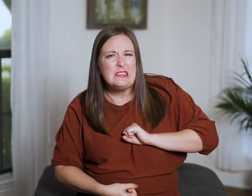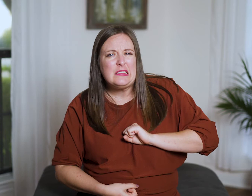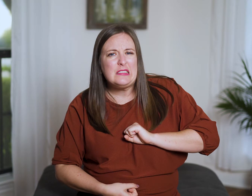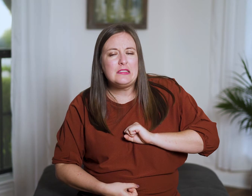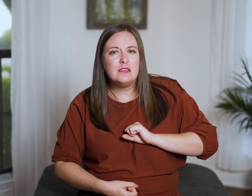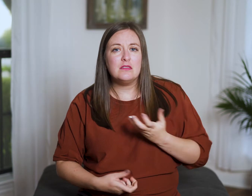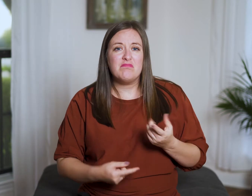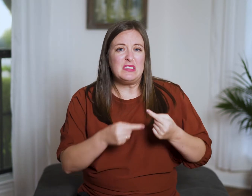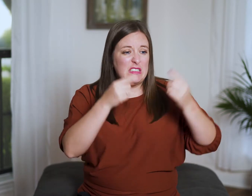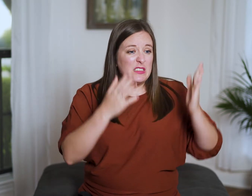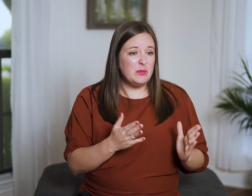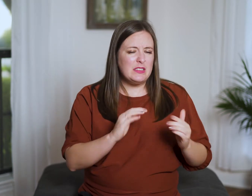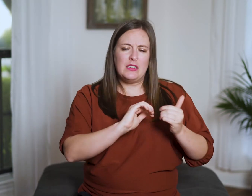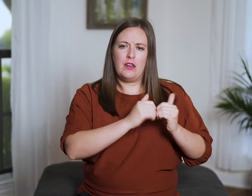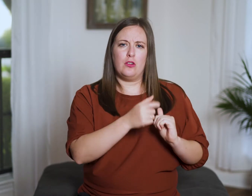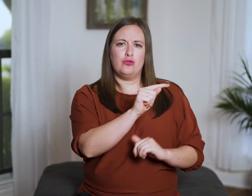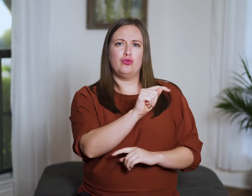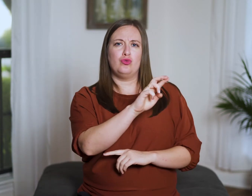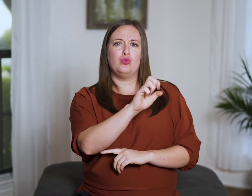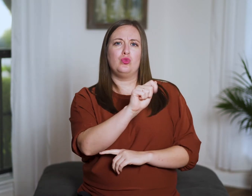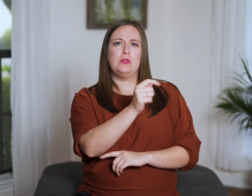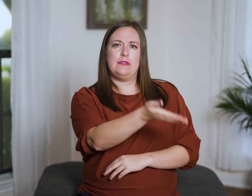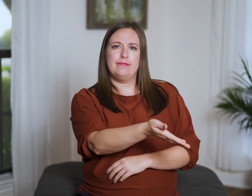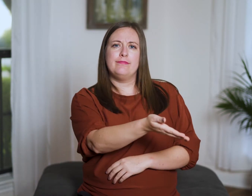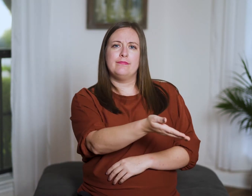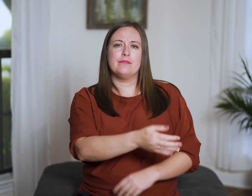or how we treat our enemies.